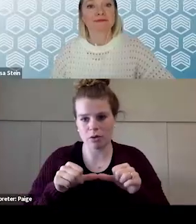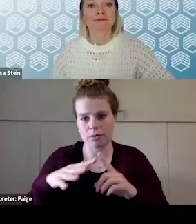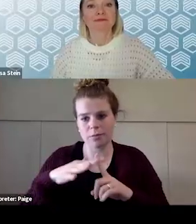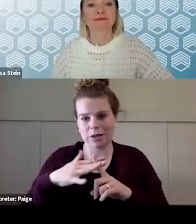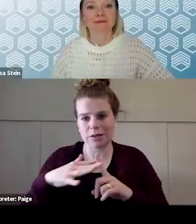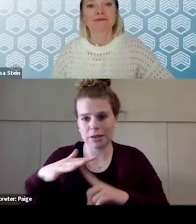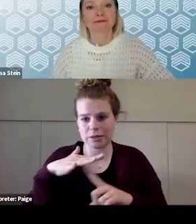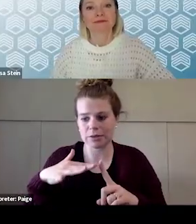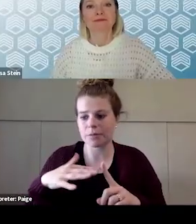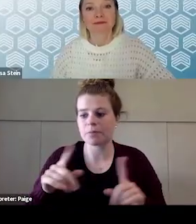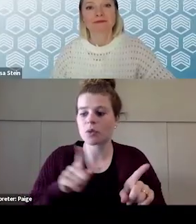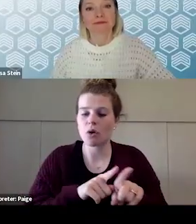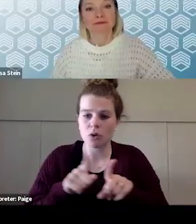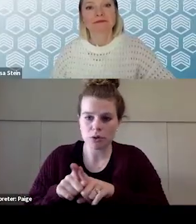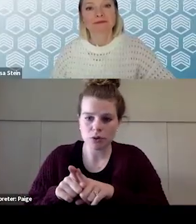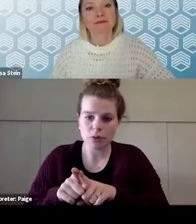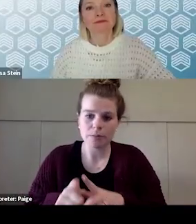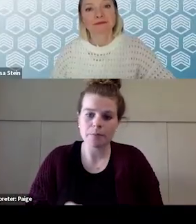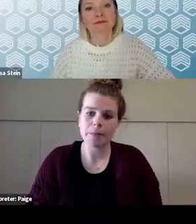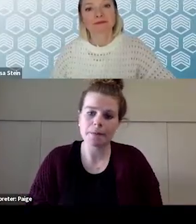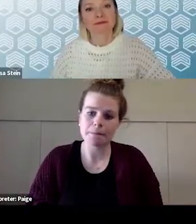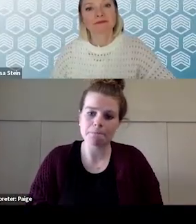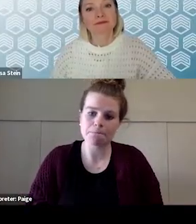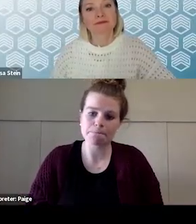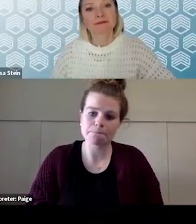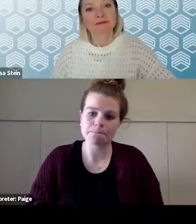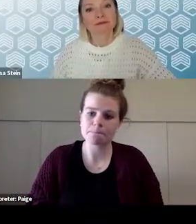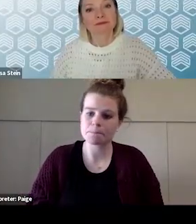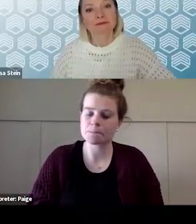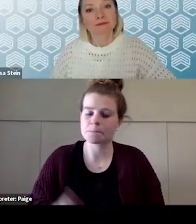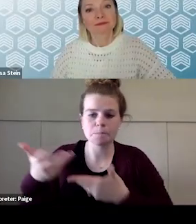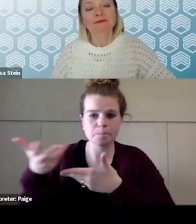while also talking to your city leadership.